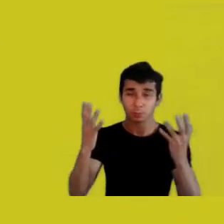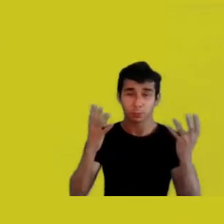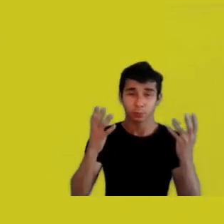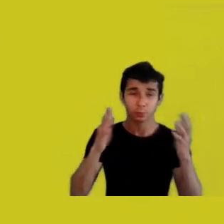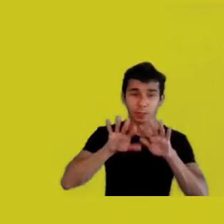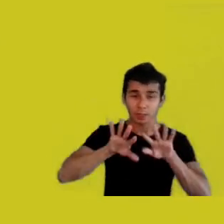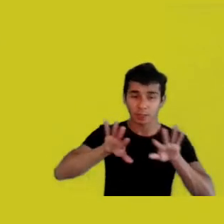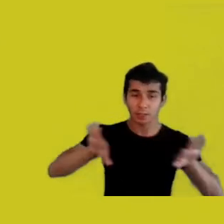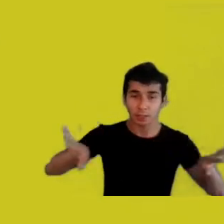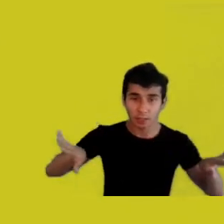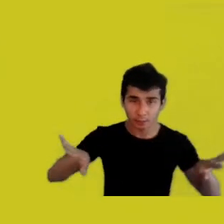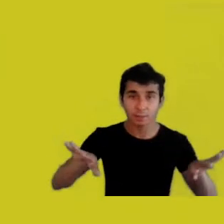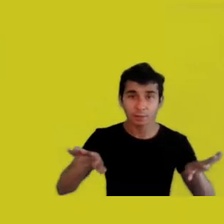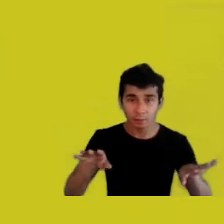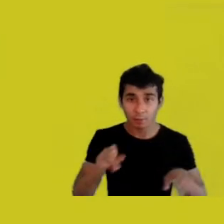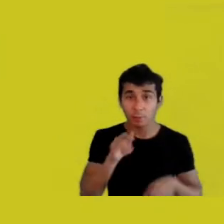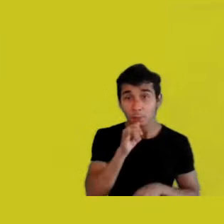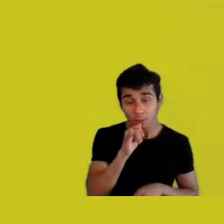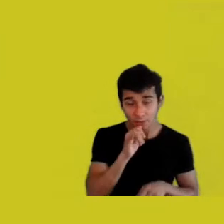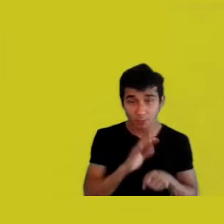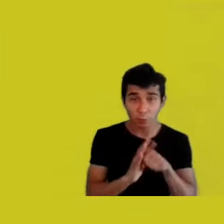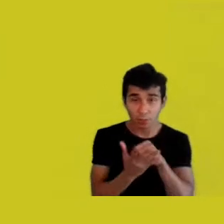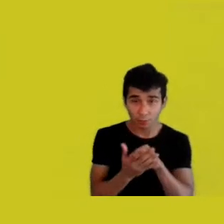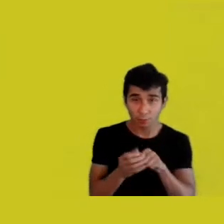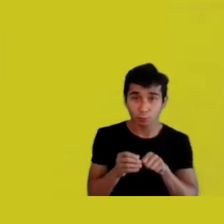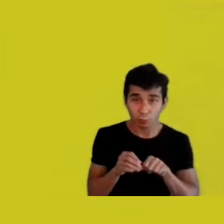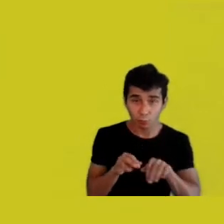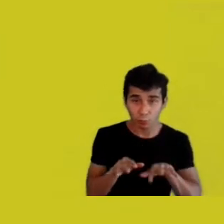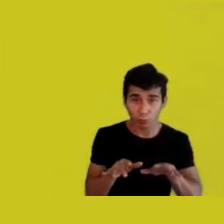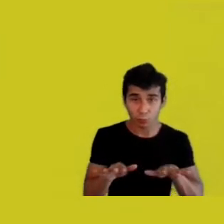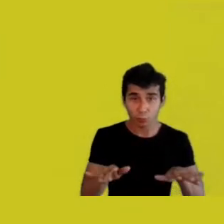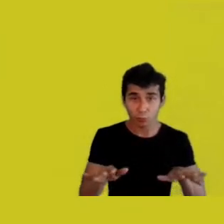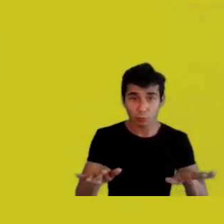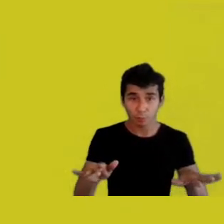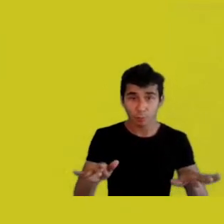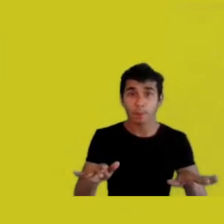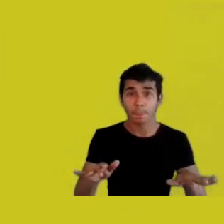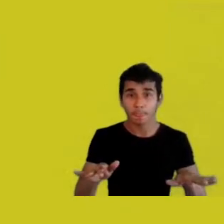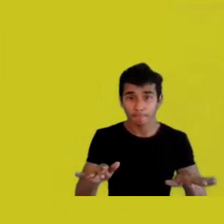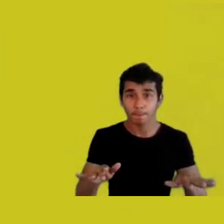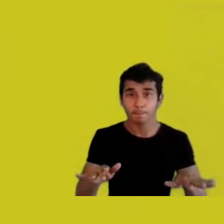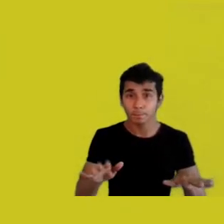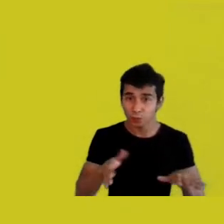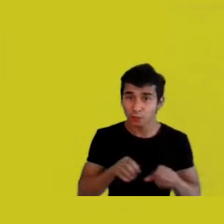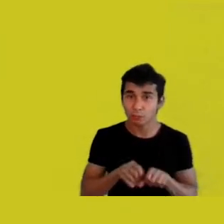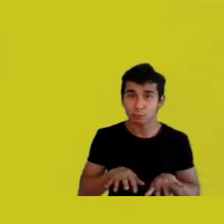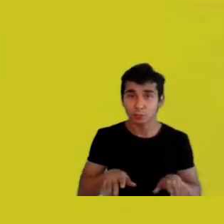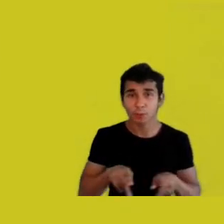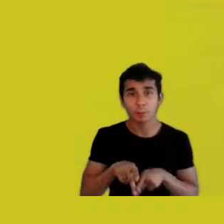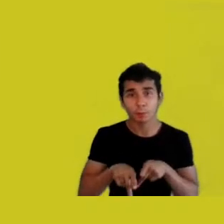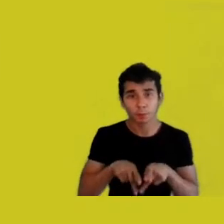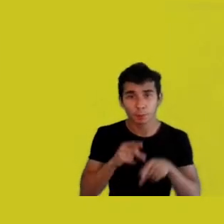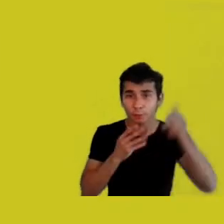the coronavirus variants, which are affecting many Native populations.